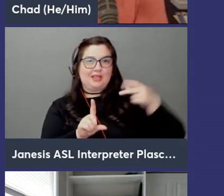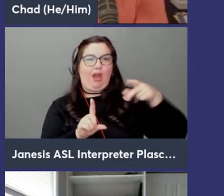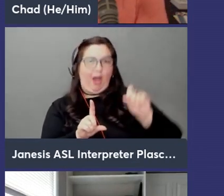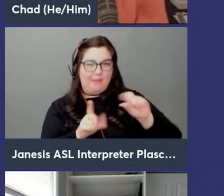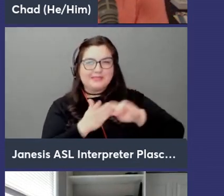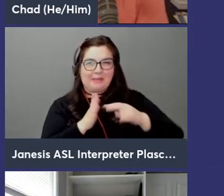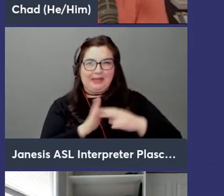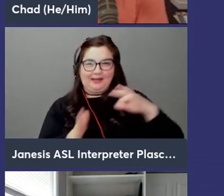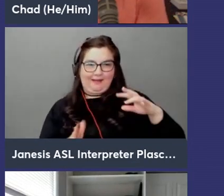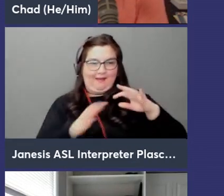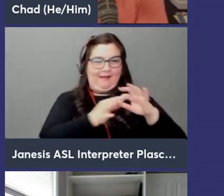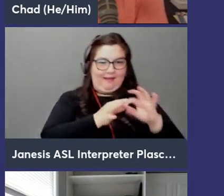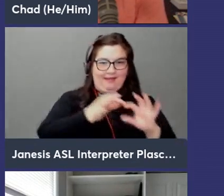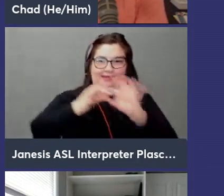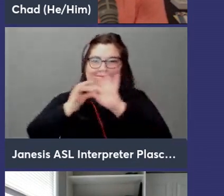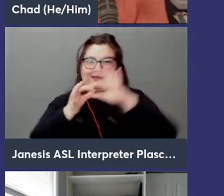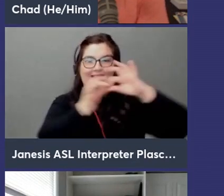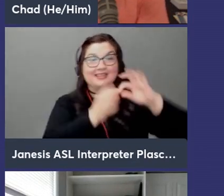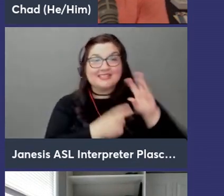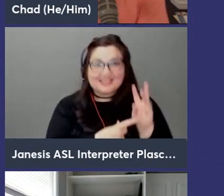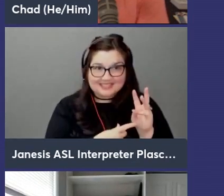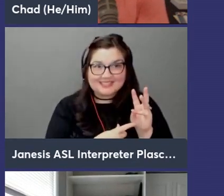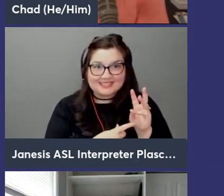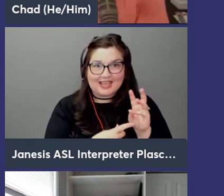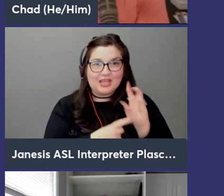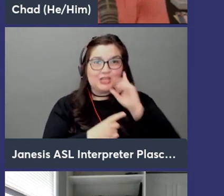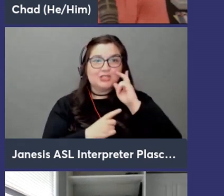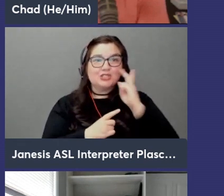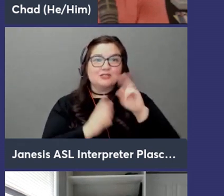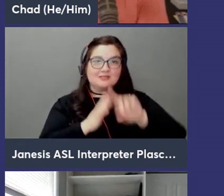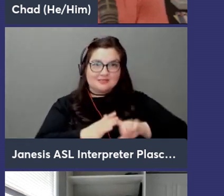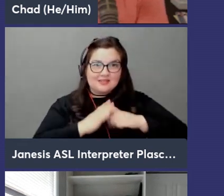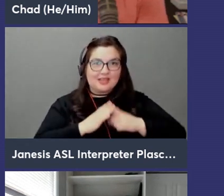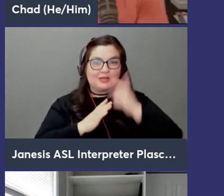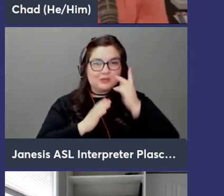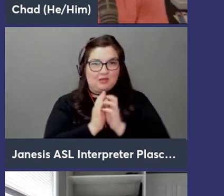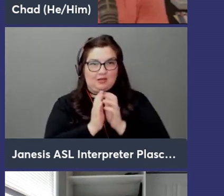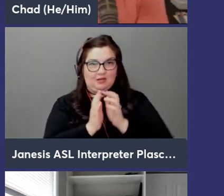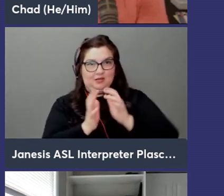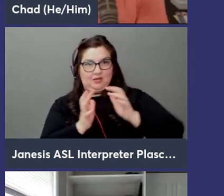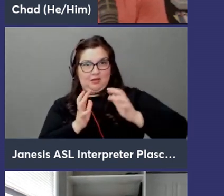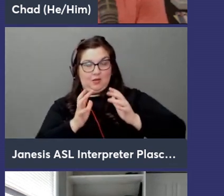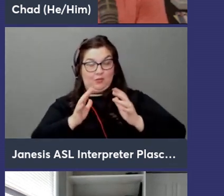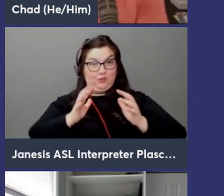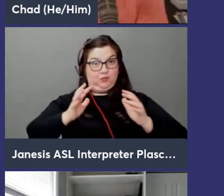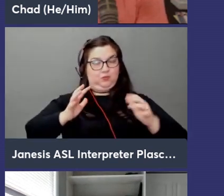and we start to see, you get a very large breadth of that graph